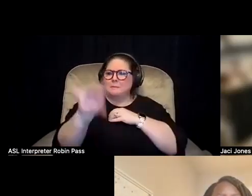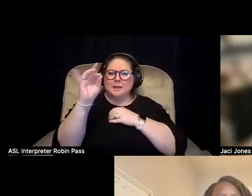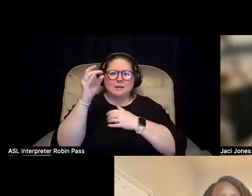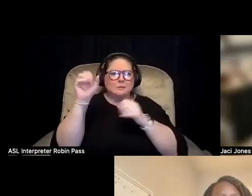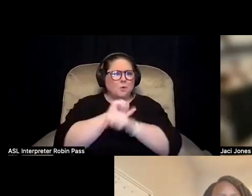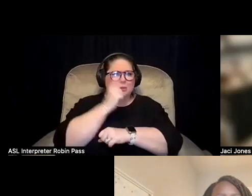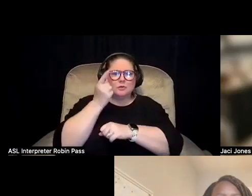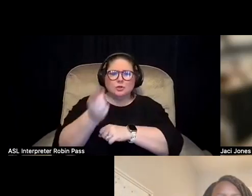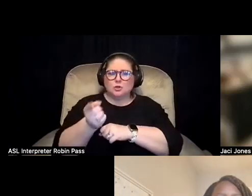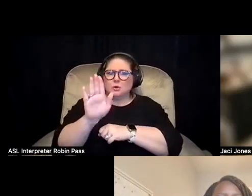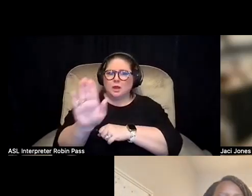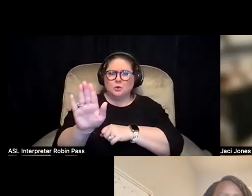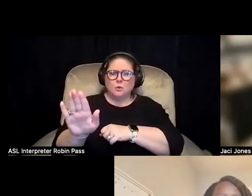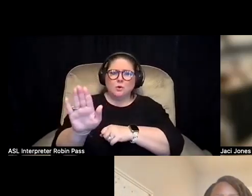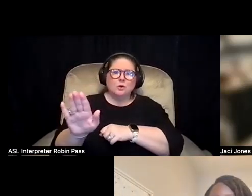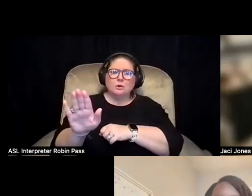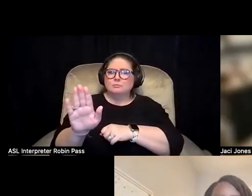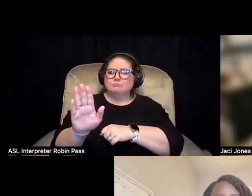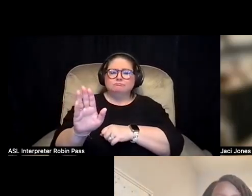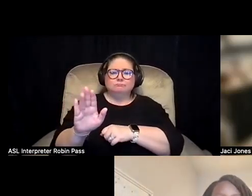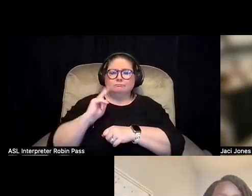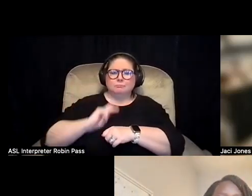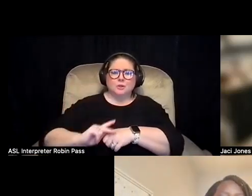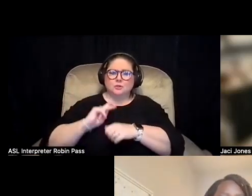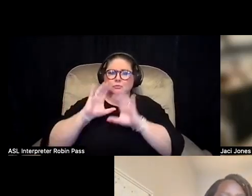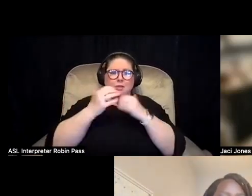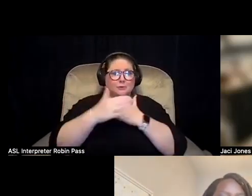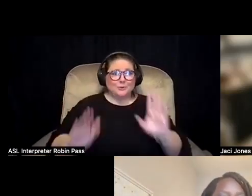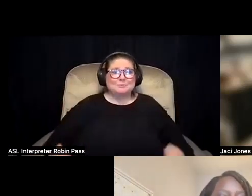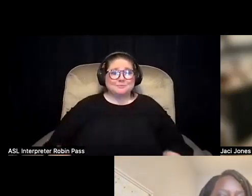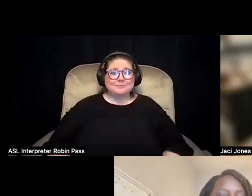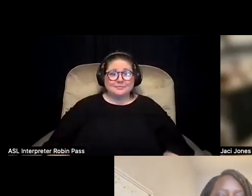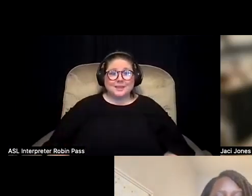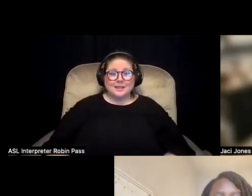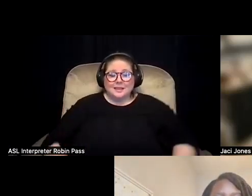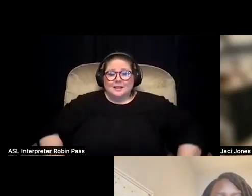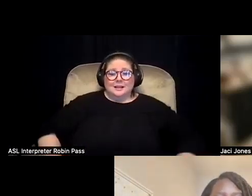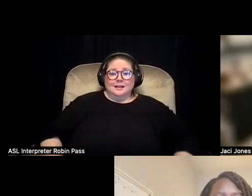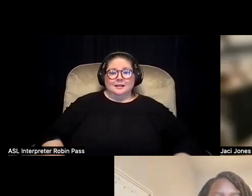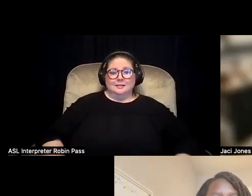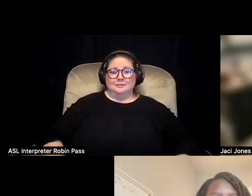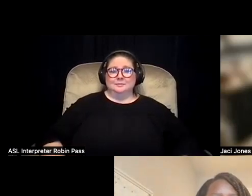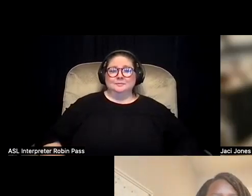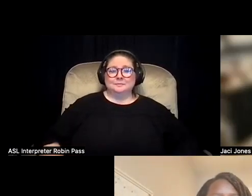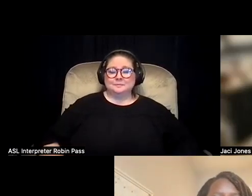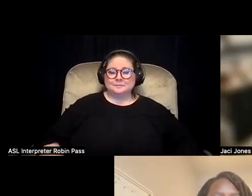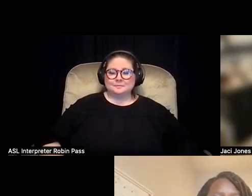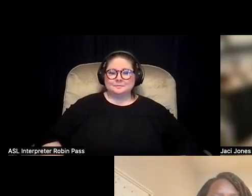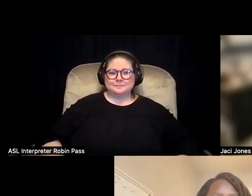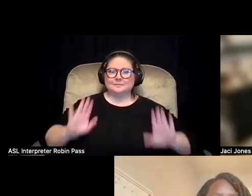in your in your in your classroom it's great they i love them we've been working with the